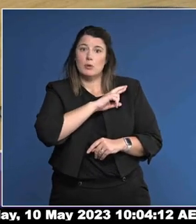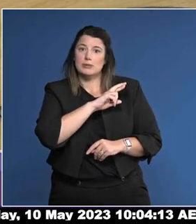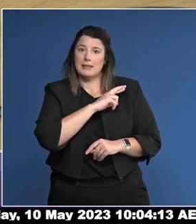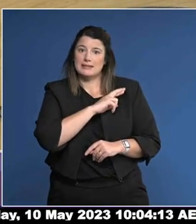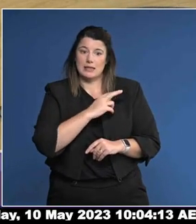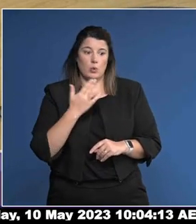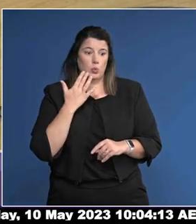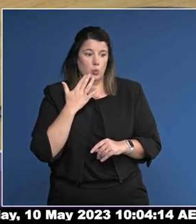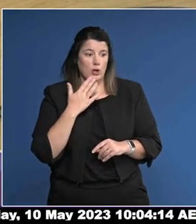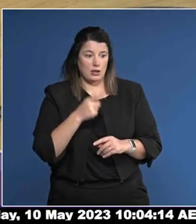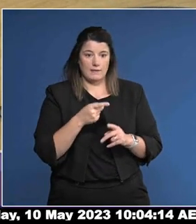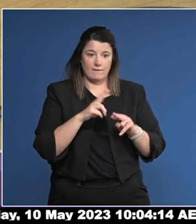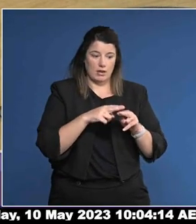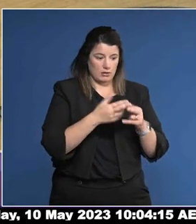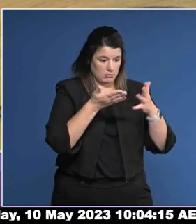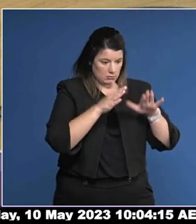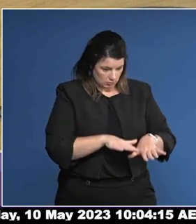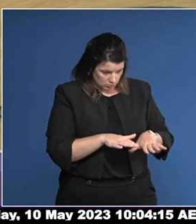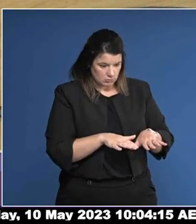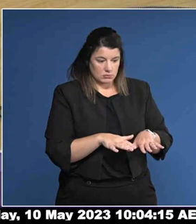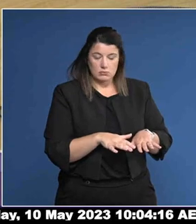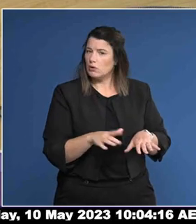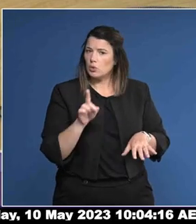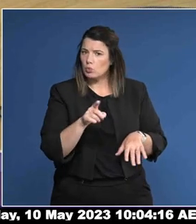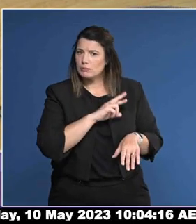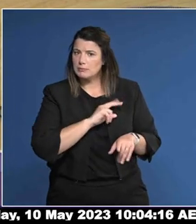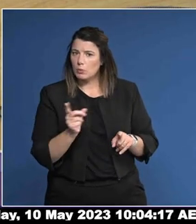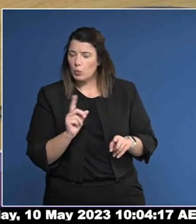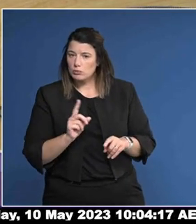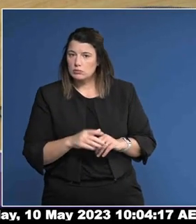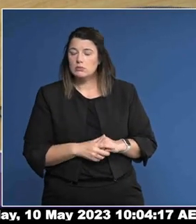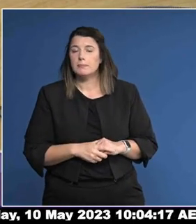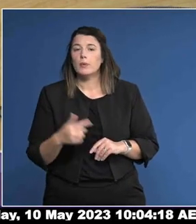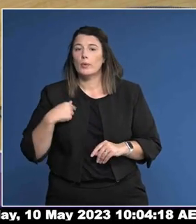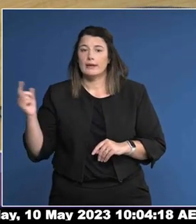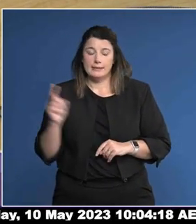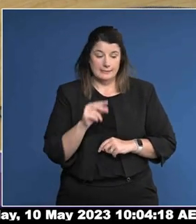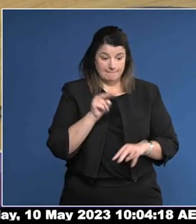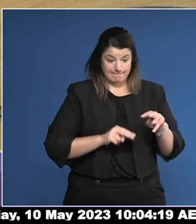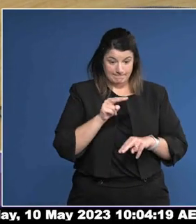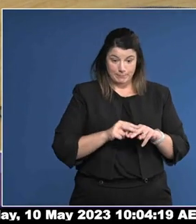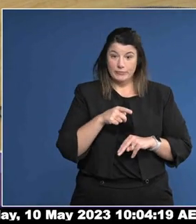Safety became aware that Paul Barrett had passed away? So, we assessed whether he was a child in need of protection and a child